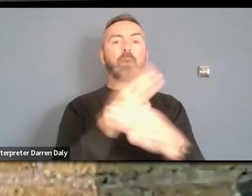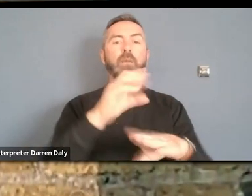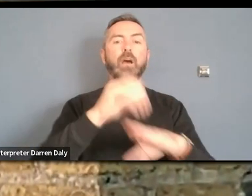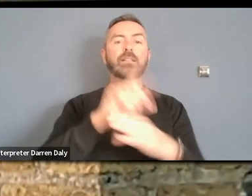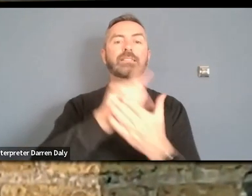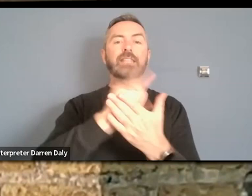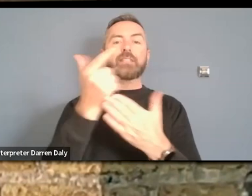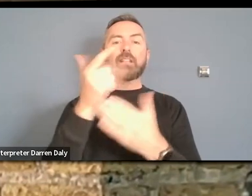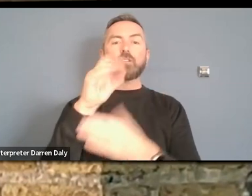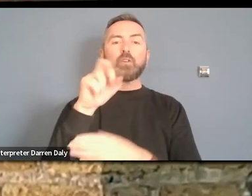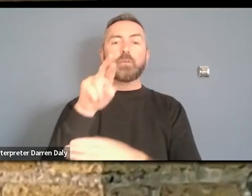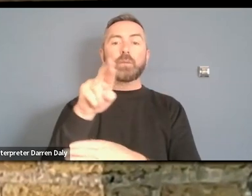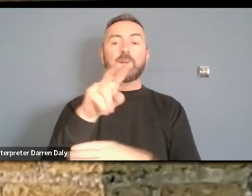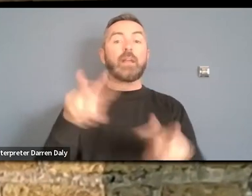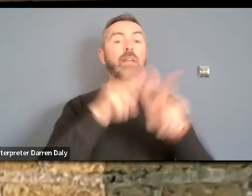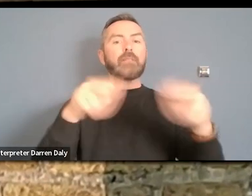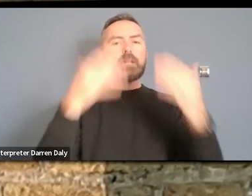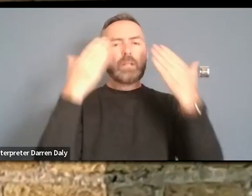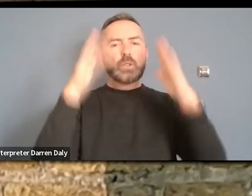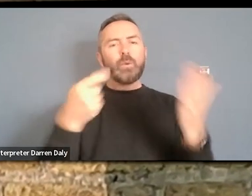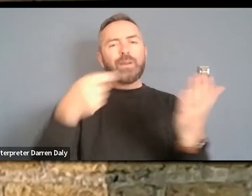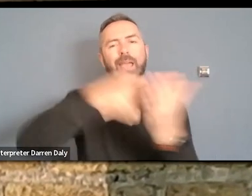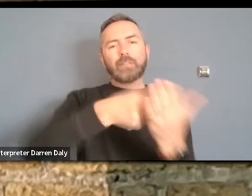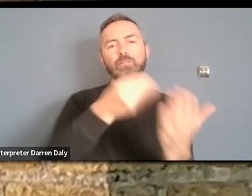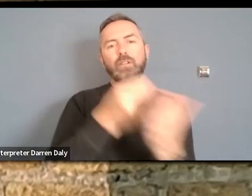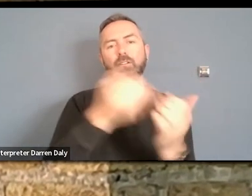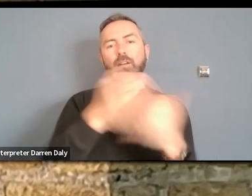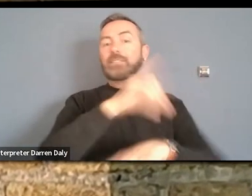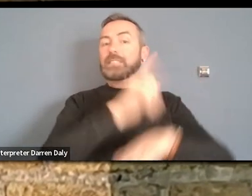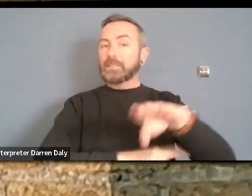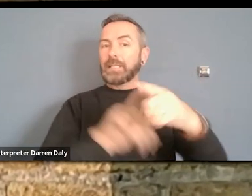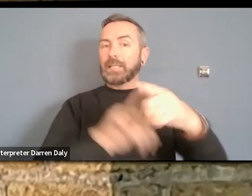The video highlights the extra costs of disability and the pressures of the cost of